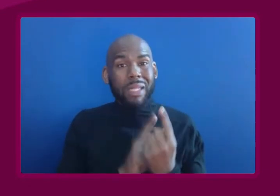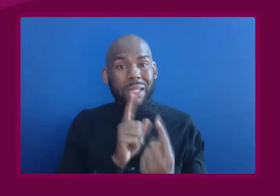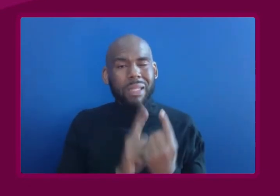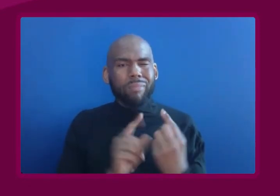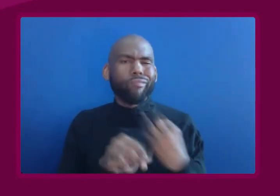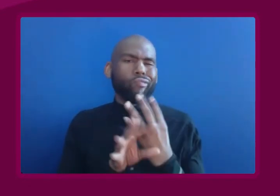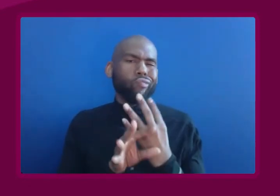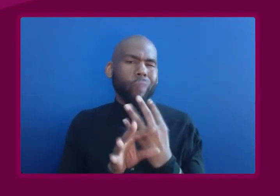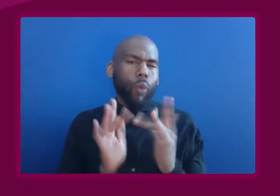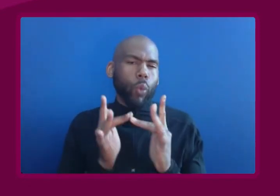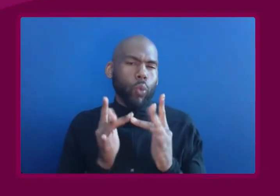virtually.